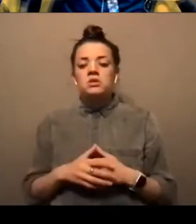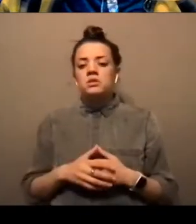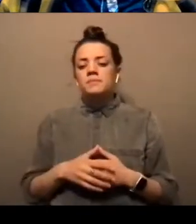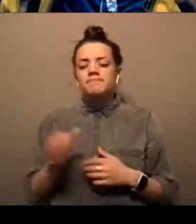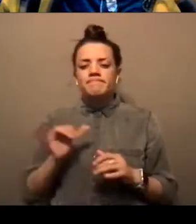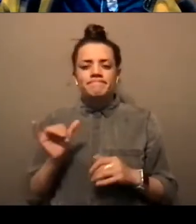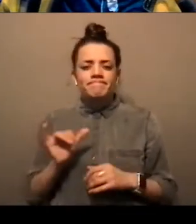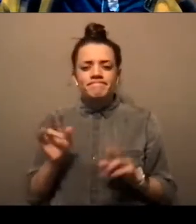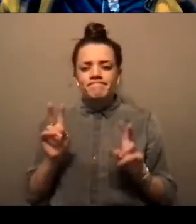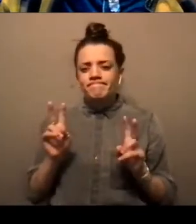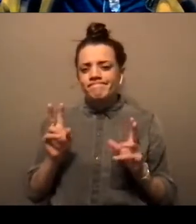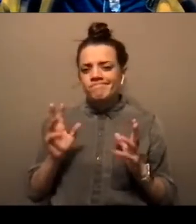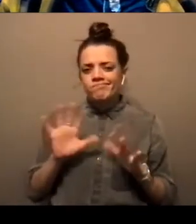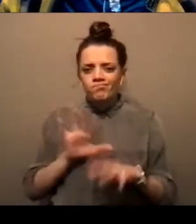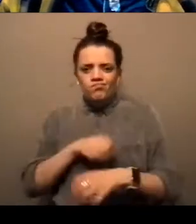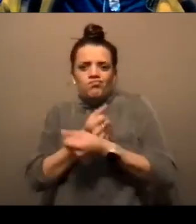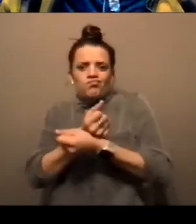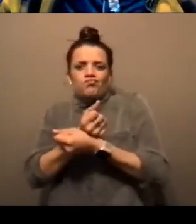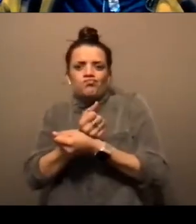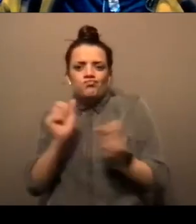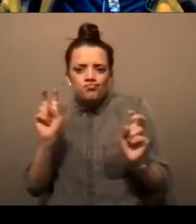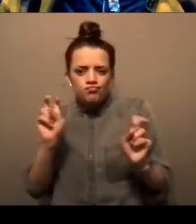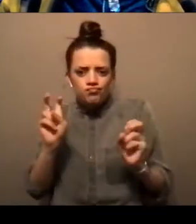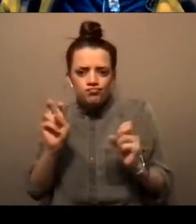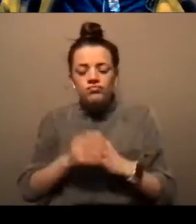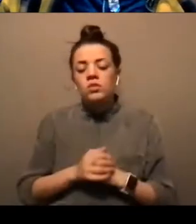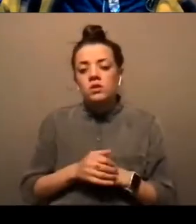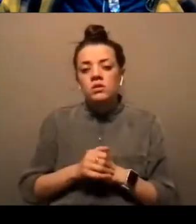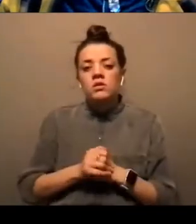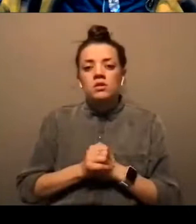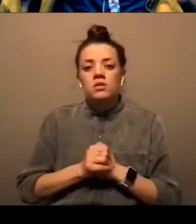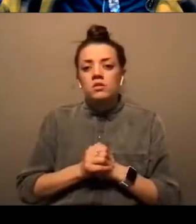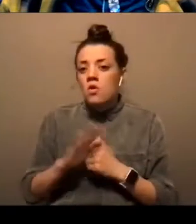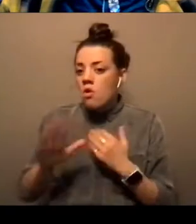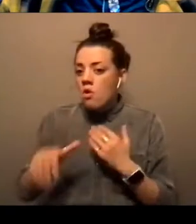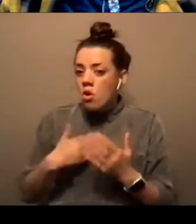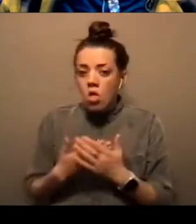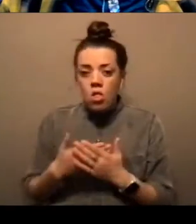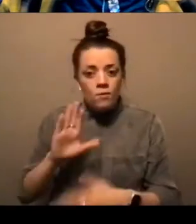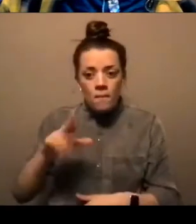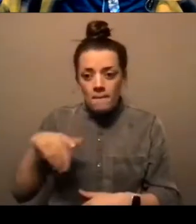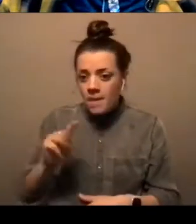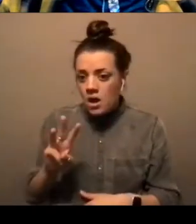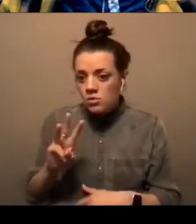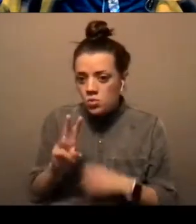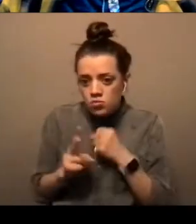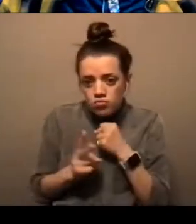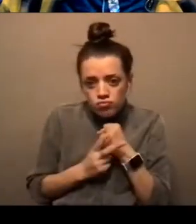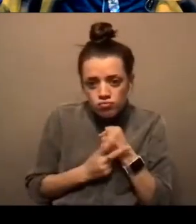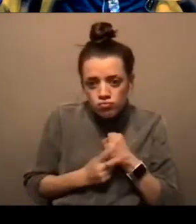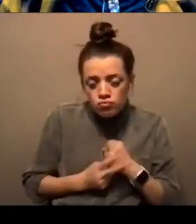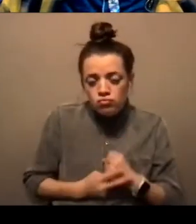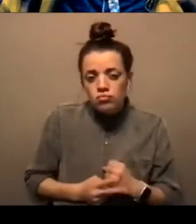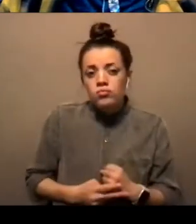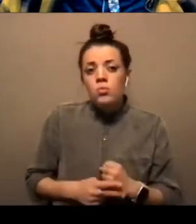that stores all your passwords for you, and we'll fill them in automatically